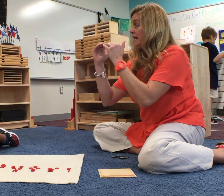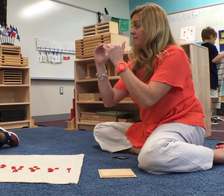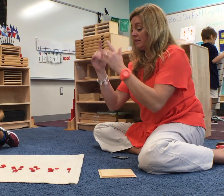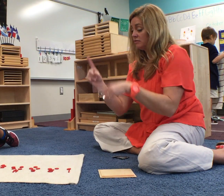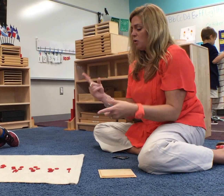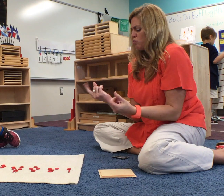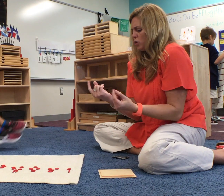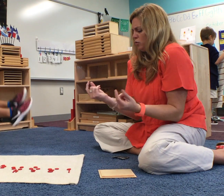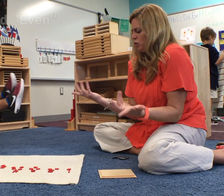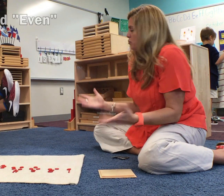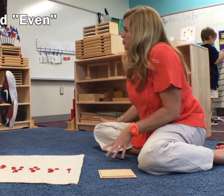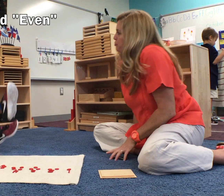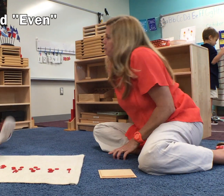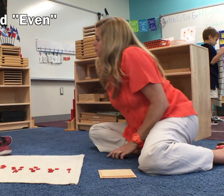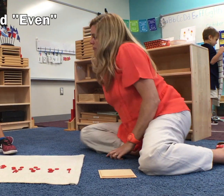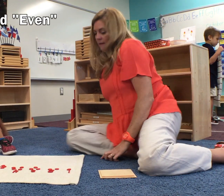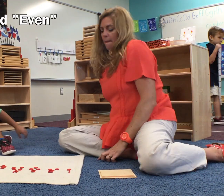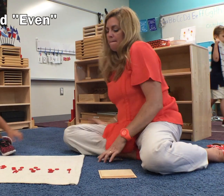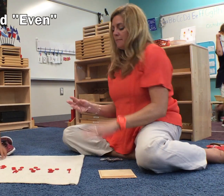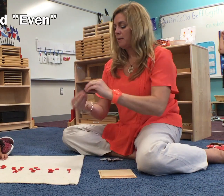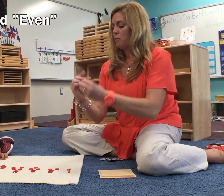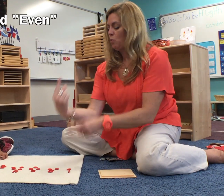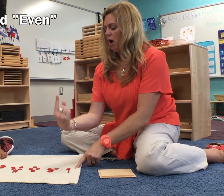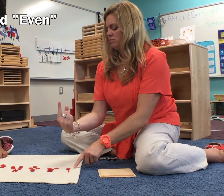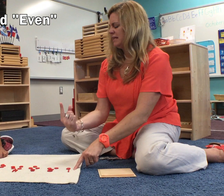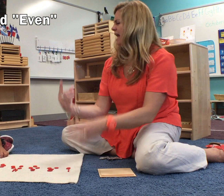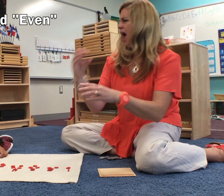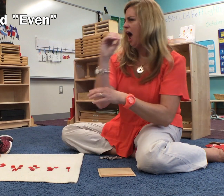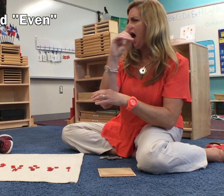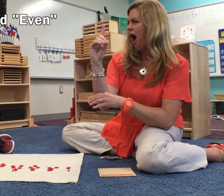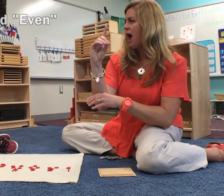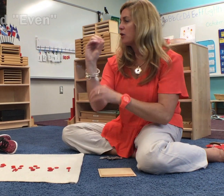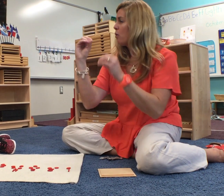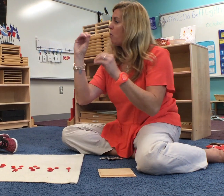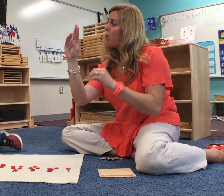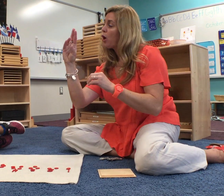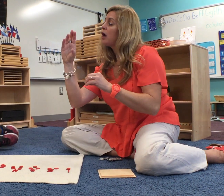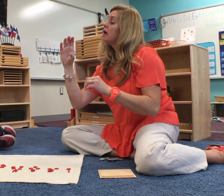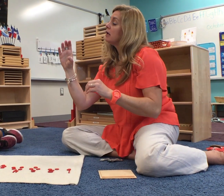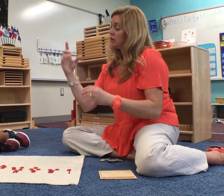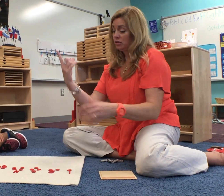Even, what do you do? Teacher: Number one, Odd or... Student: Stop